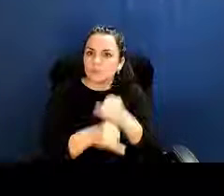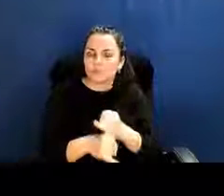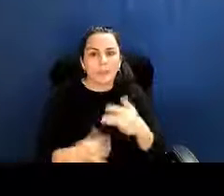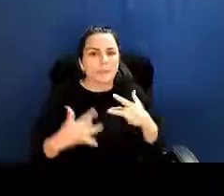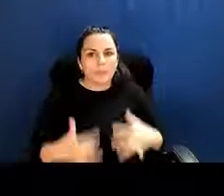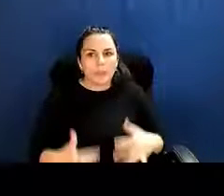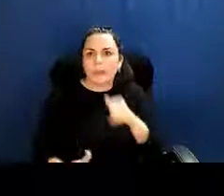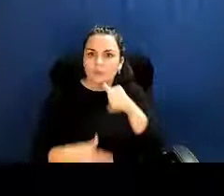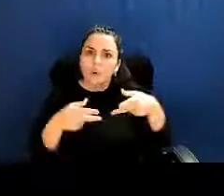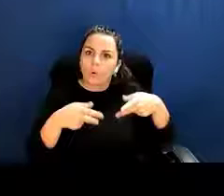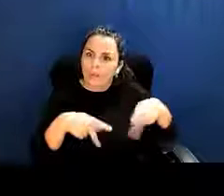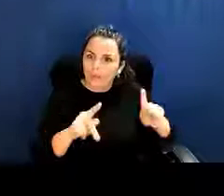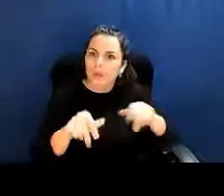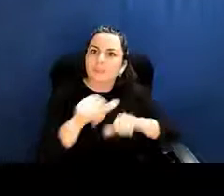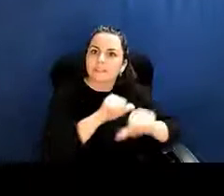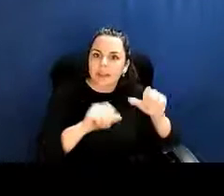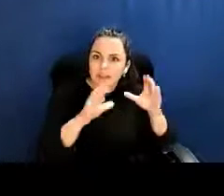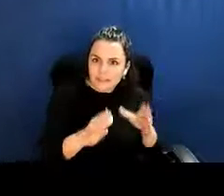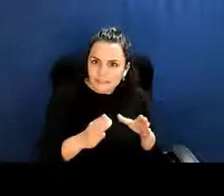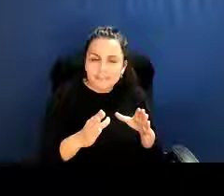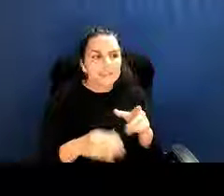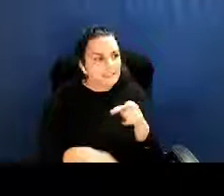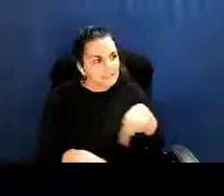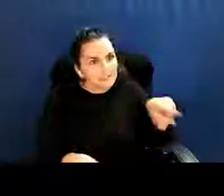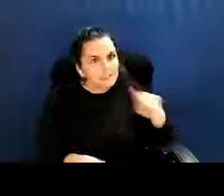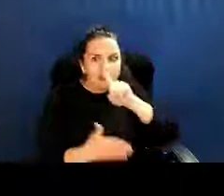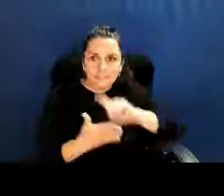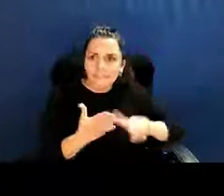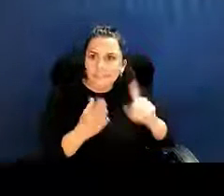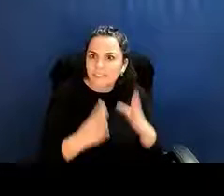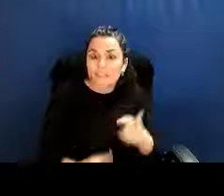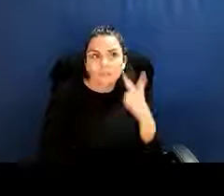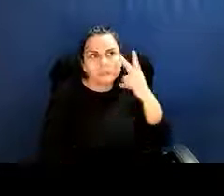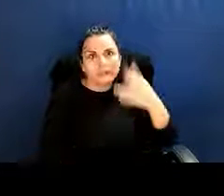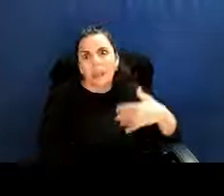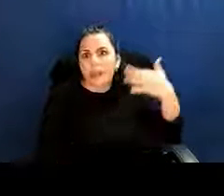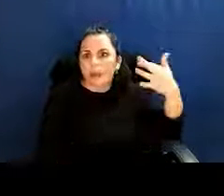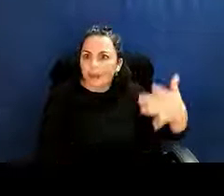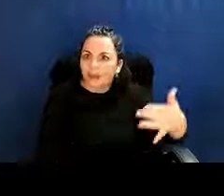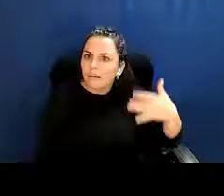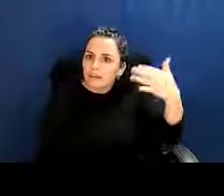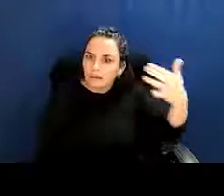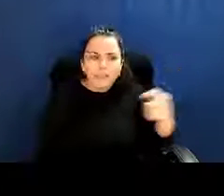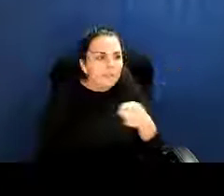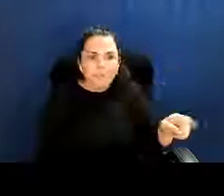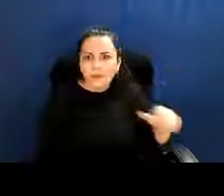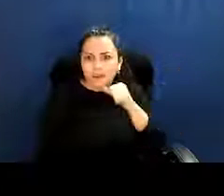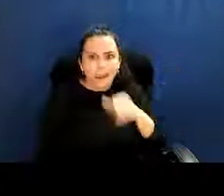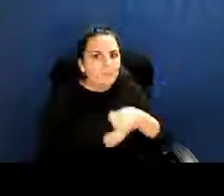who only look at these things once in a blue moon to make the determination